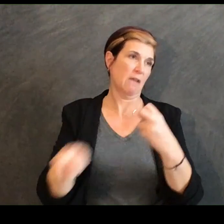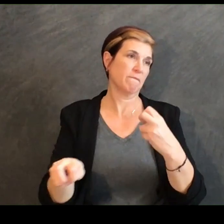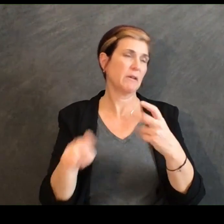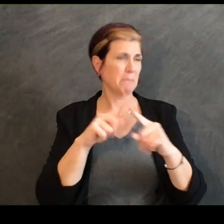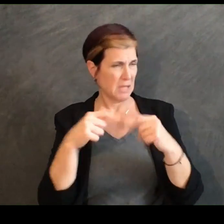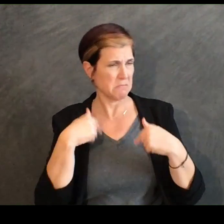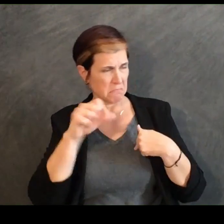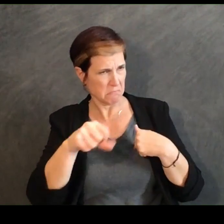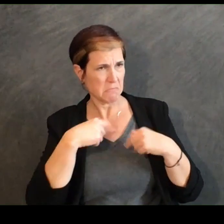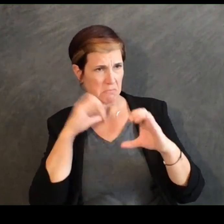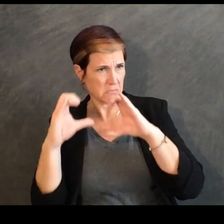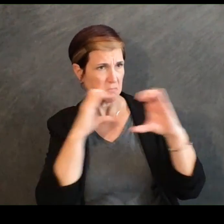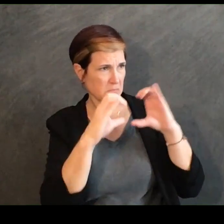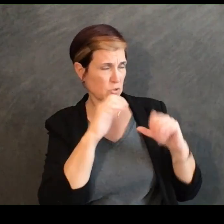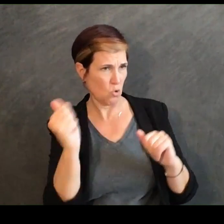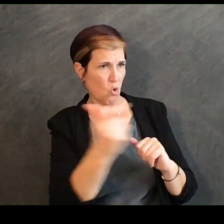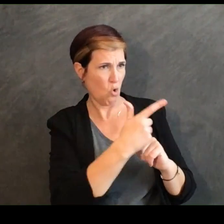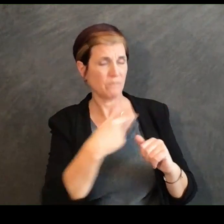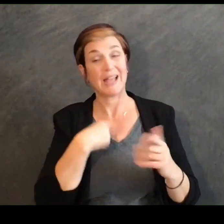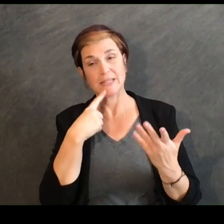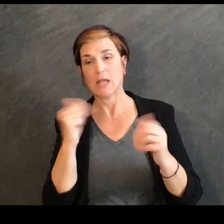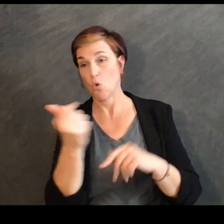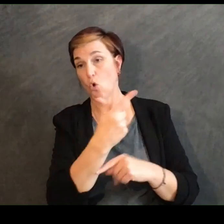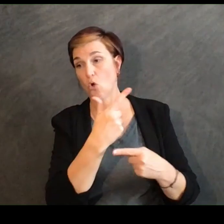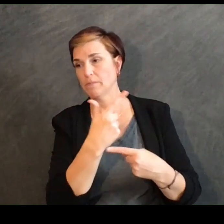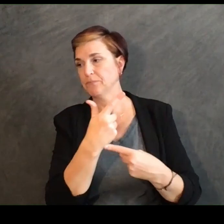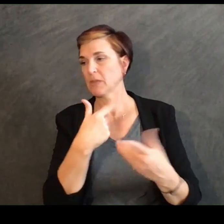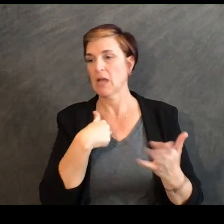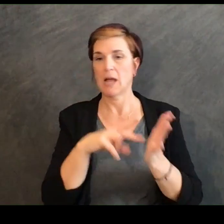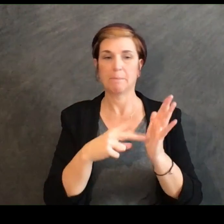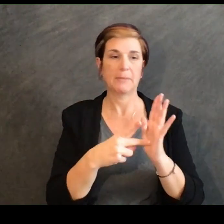touch with when I say everybody we're in touch with many of the countries that